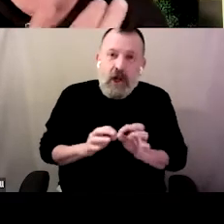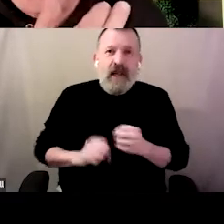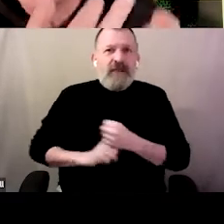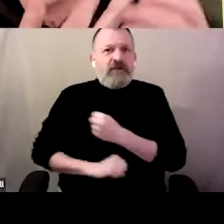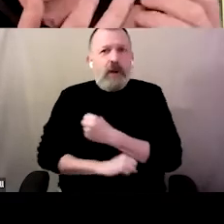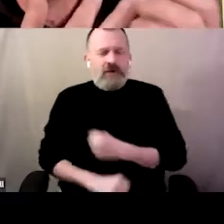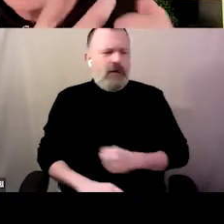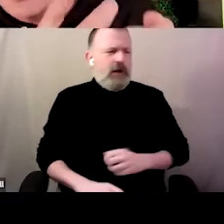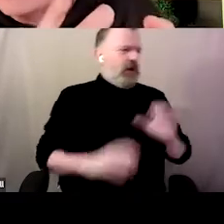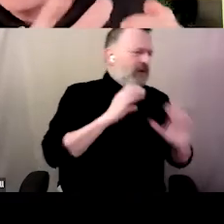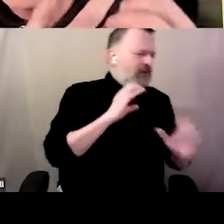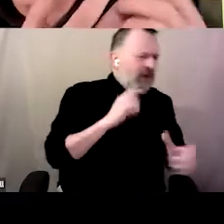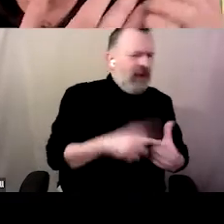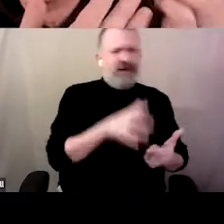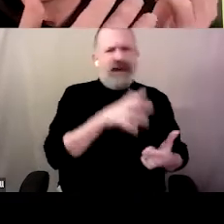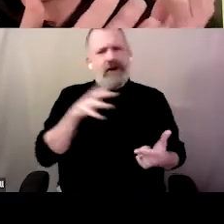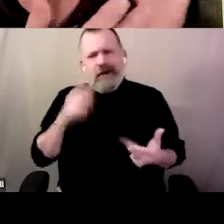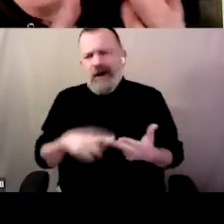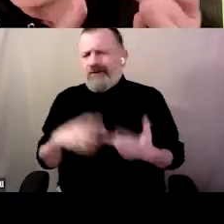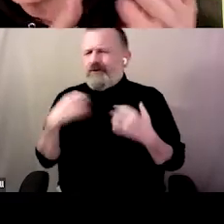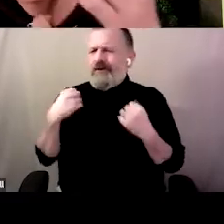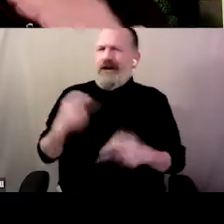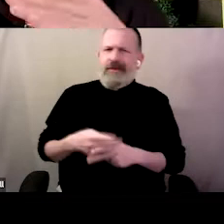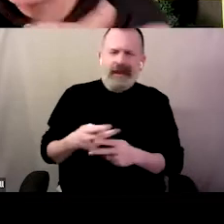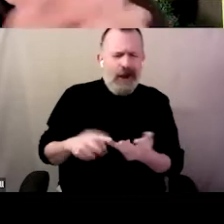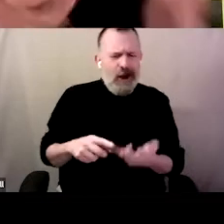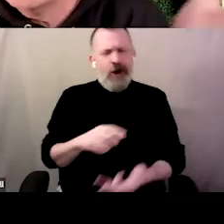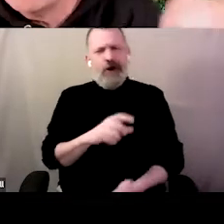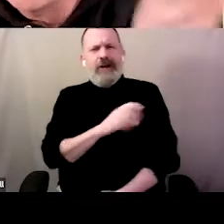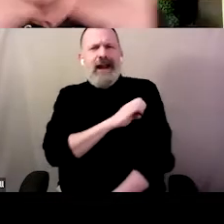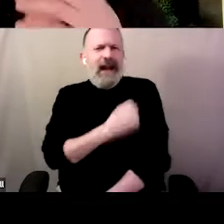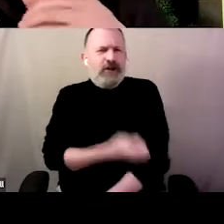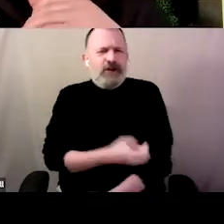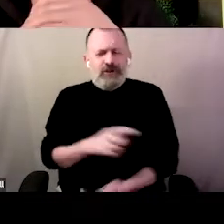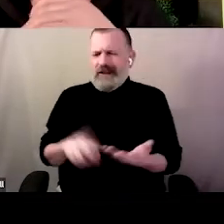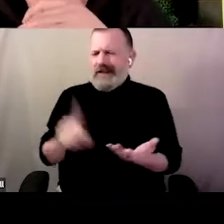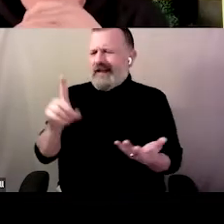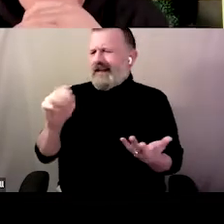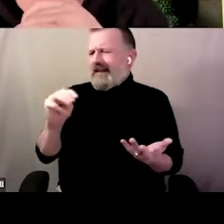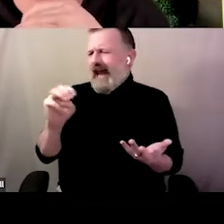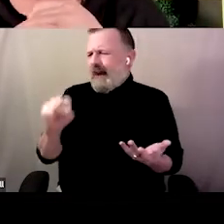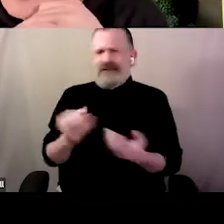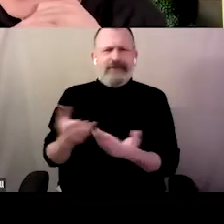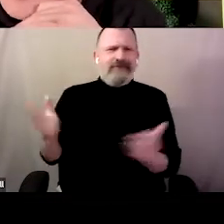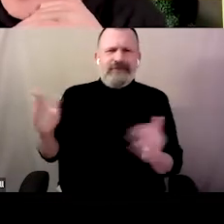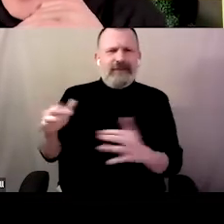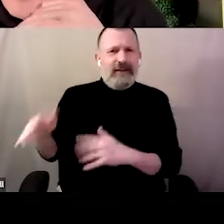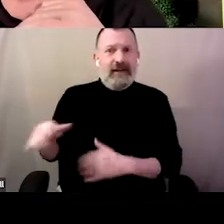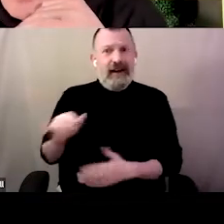agriculture, health care energy dams, blah, blah, blah, blah, blah. Right. CalebBarlow: Is that really critical infrastructure nowadays.